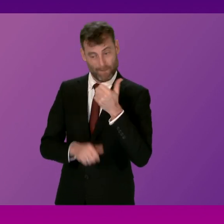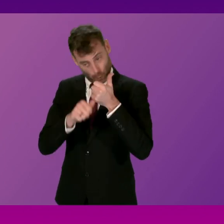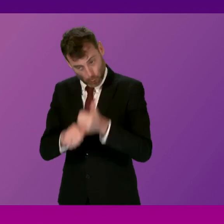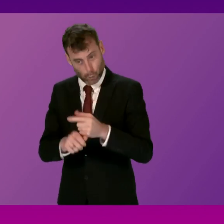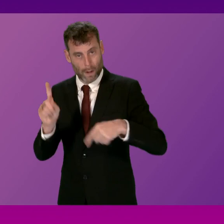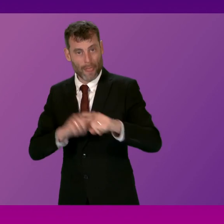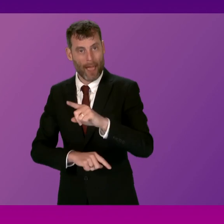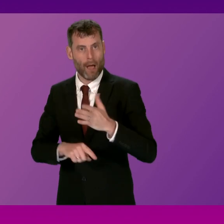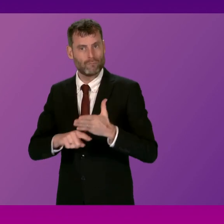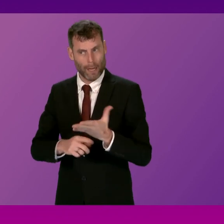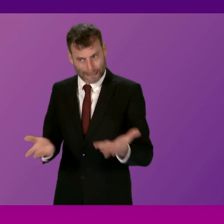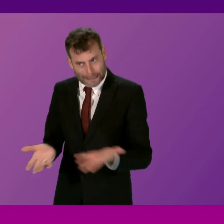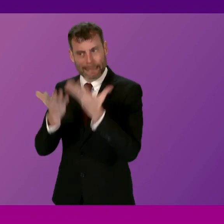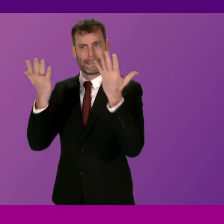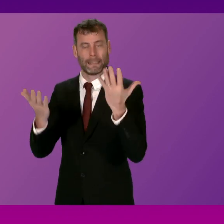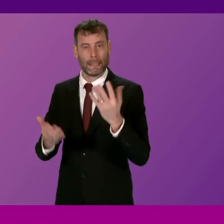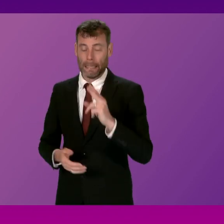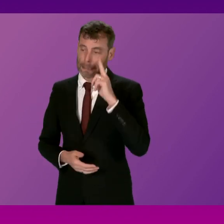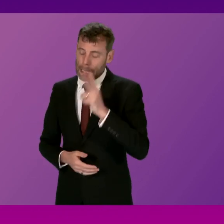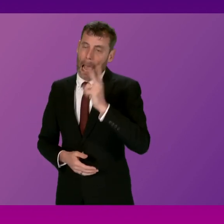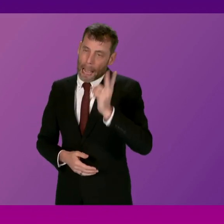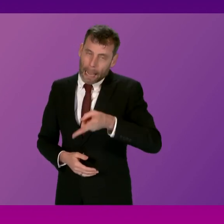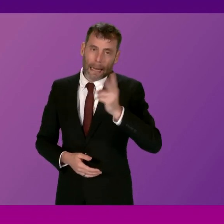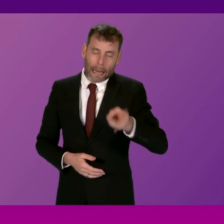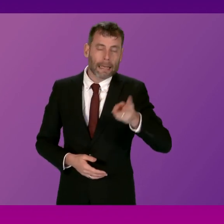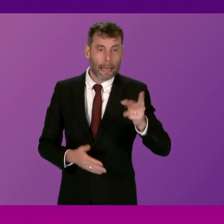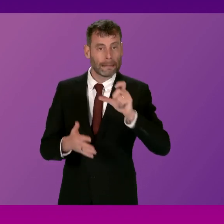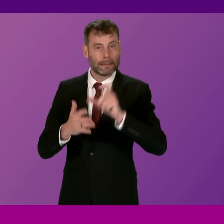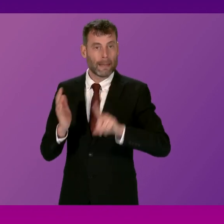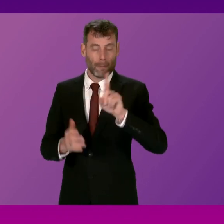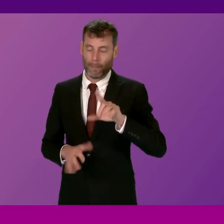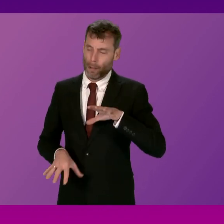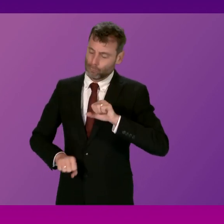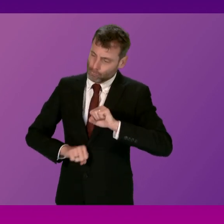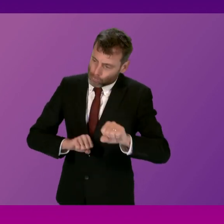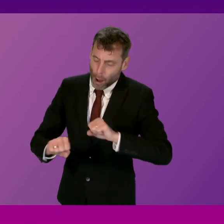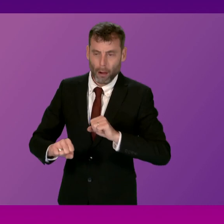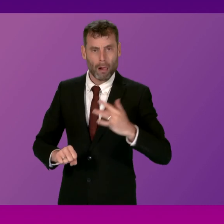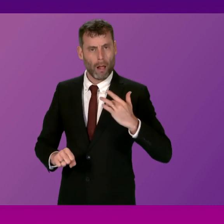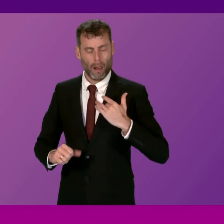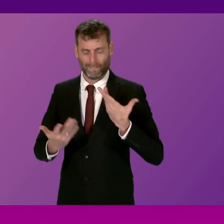He went on to say: “the situation for disabled people overall in Scotland has not got better”. That is a damning indictment.